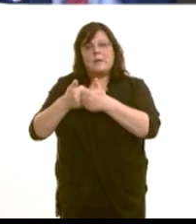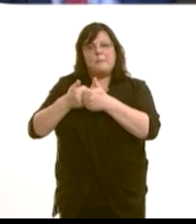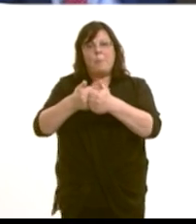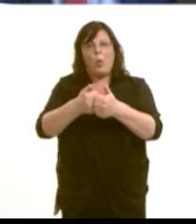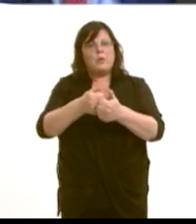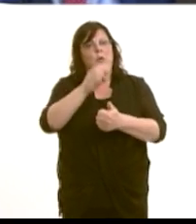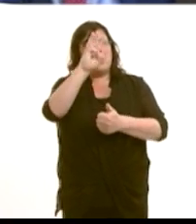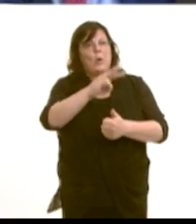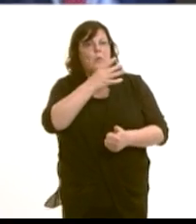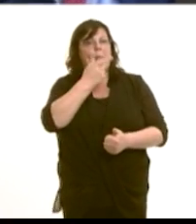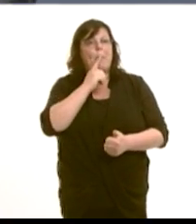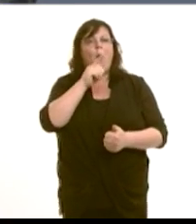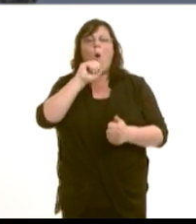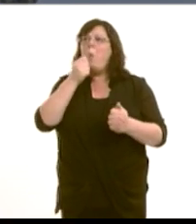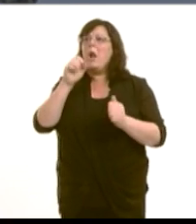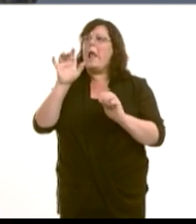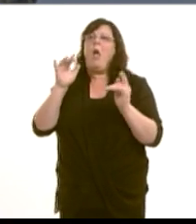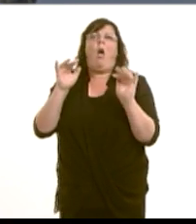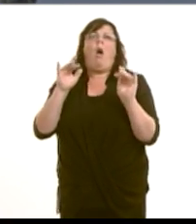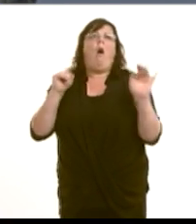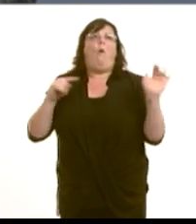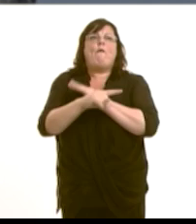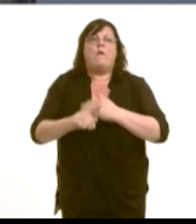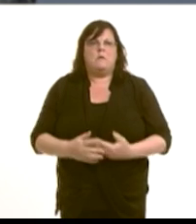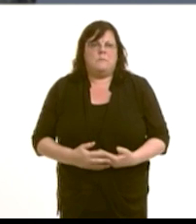away from the mess that heís created?